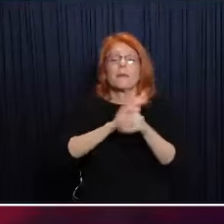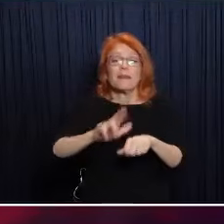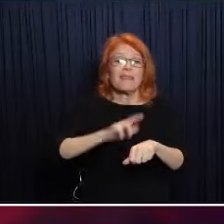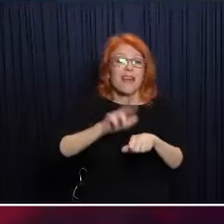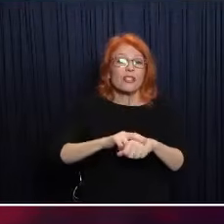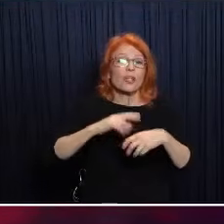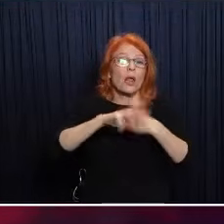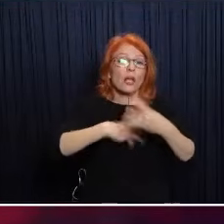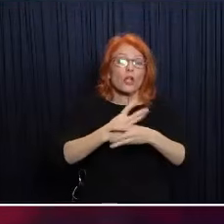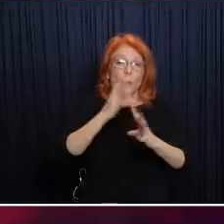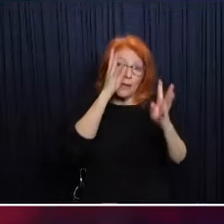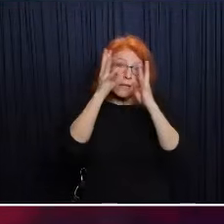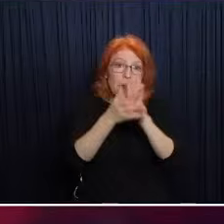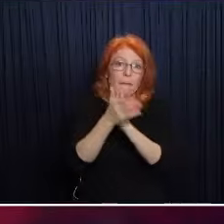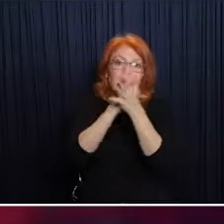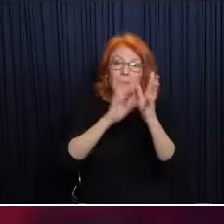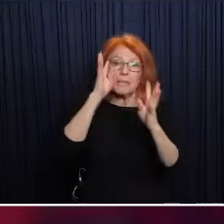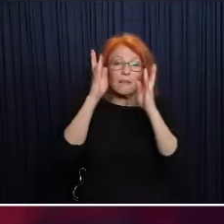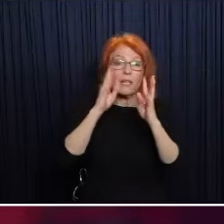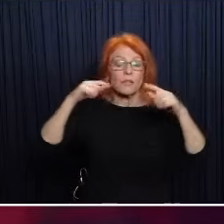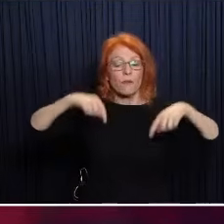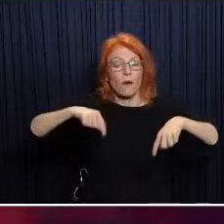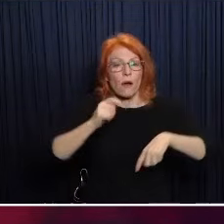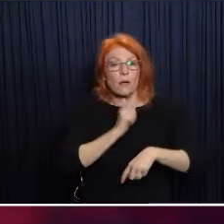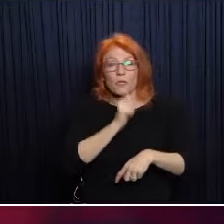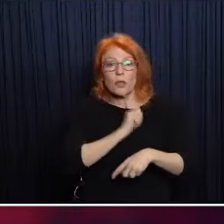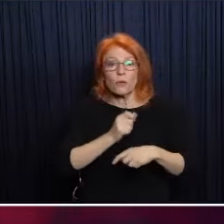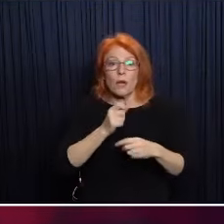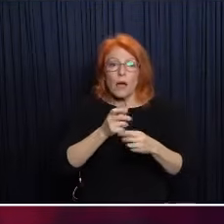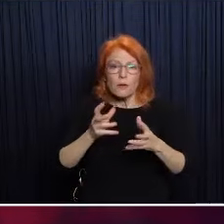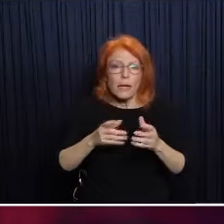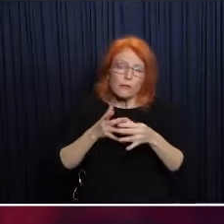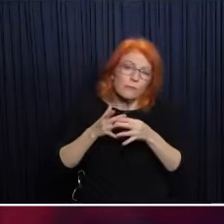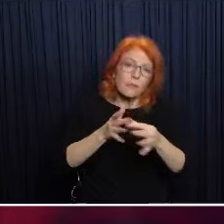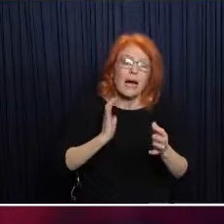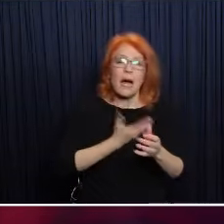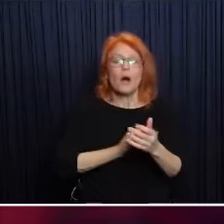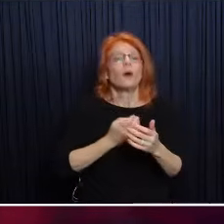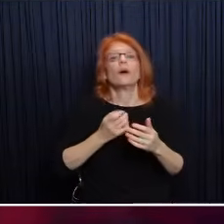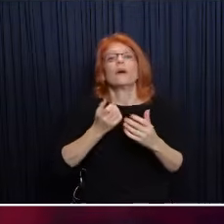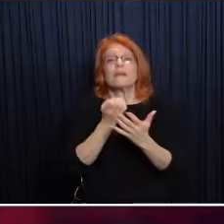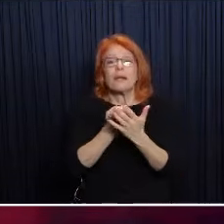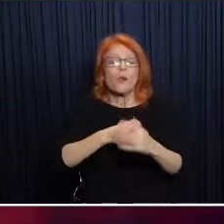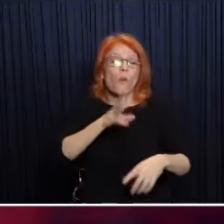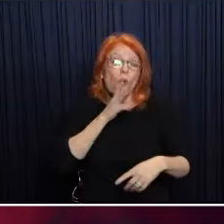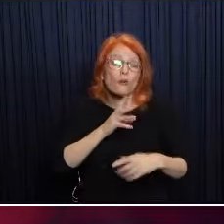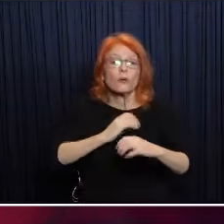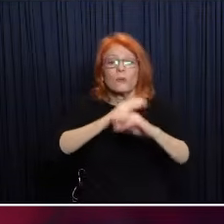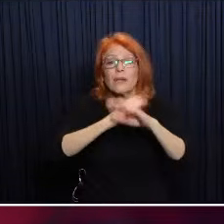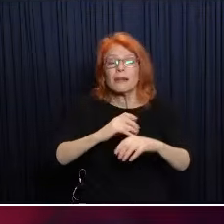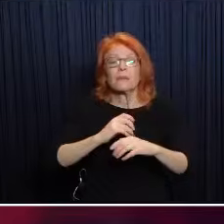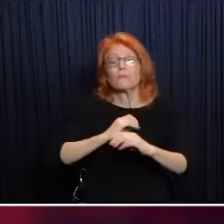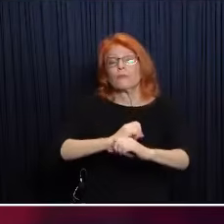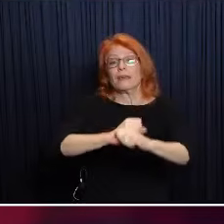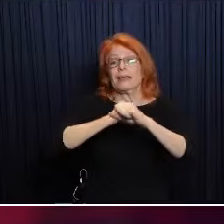MR. TROBOUGH, 15 SECONDS. TURNING NATIONAL AND GLOBAL